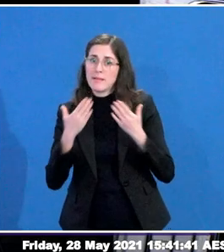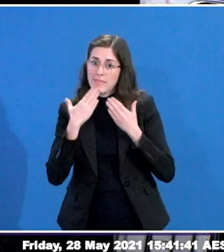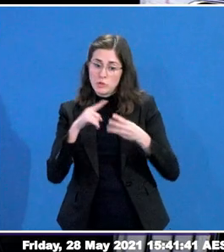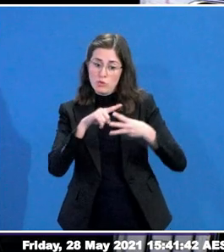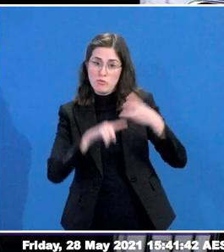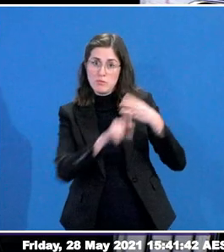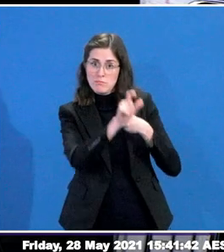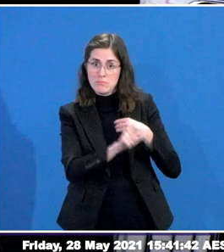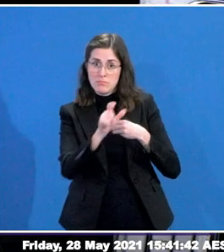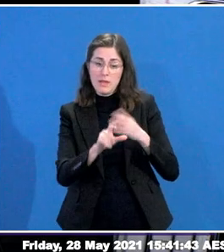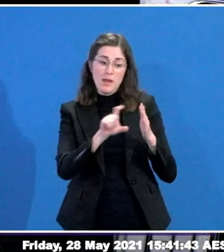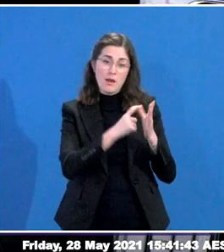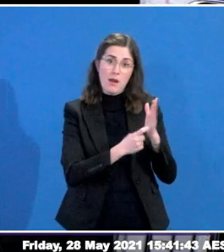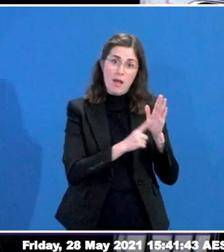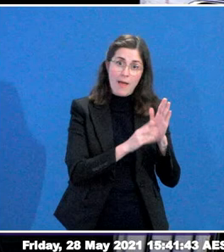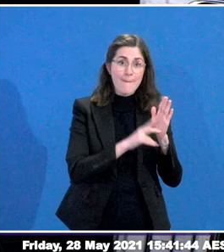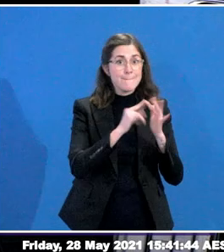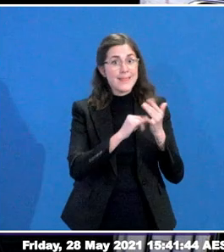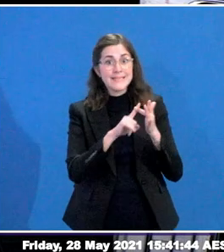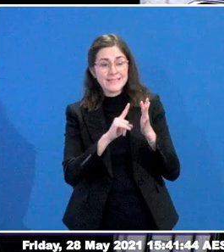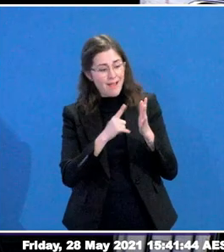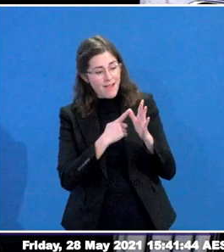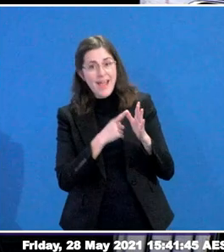been able to have their voices heard.